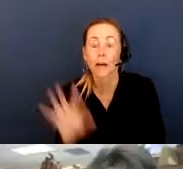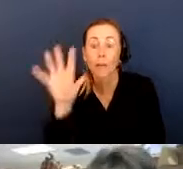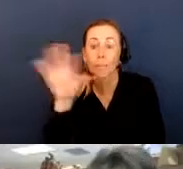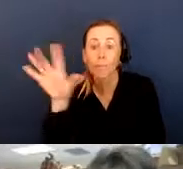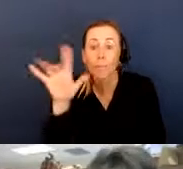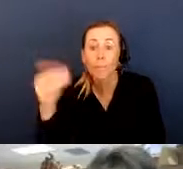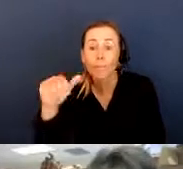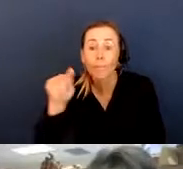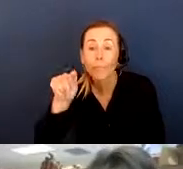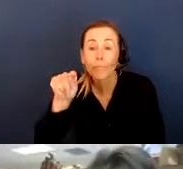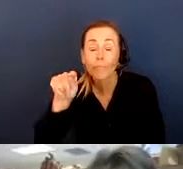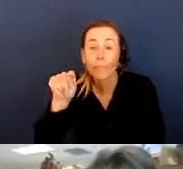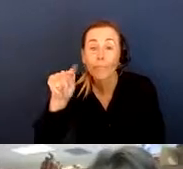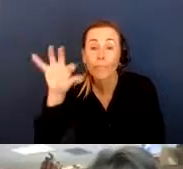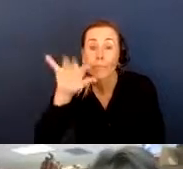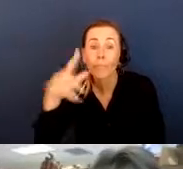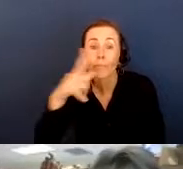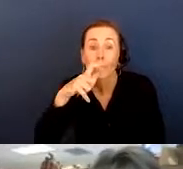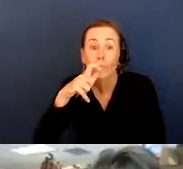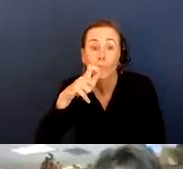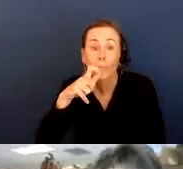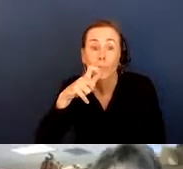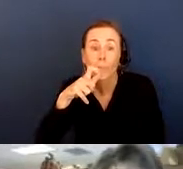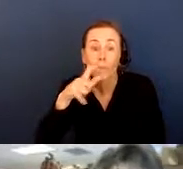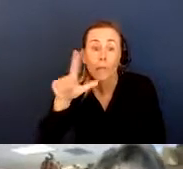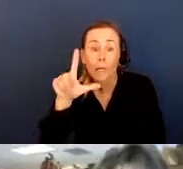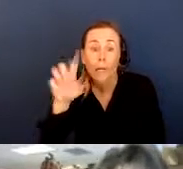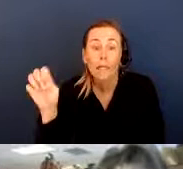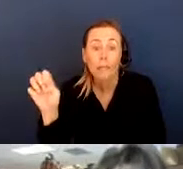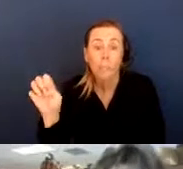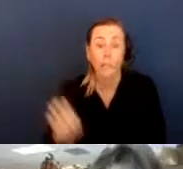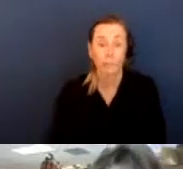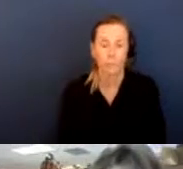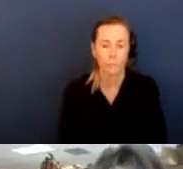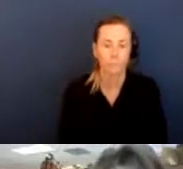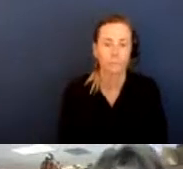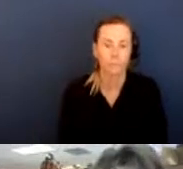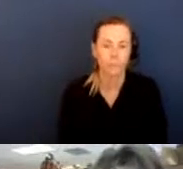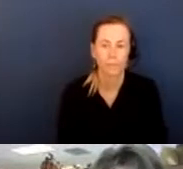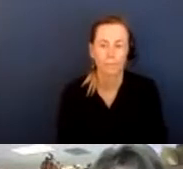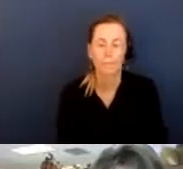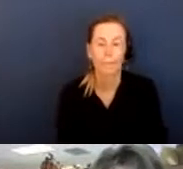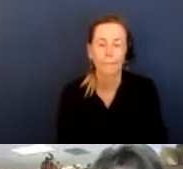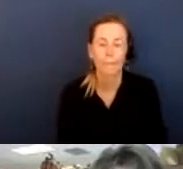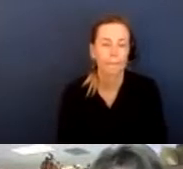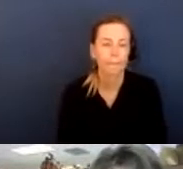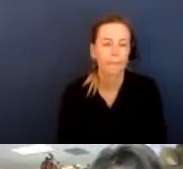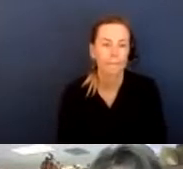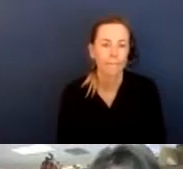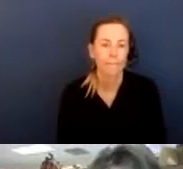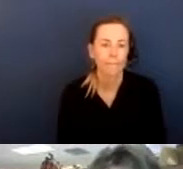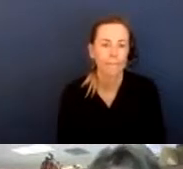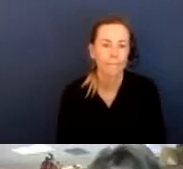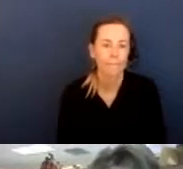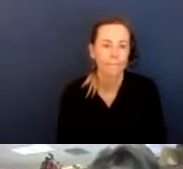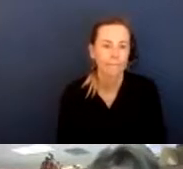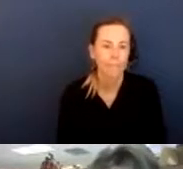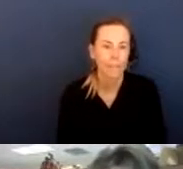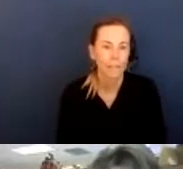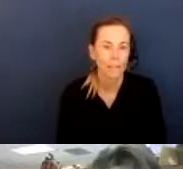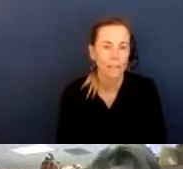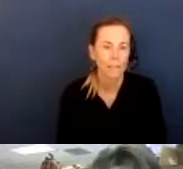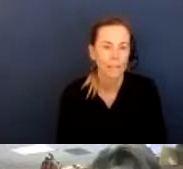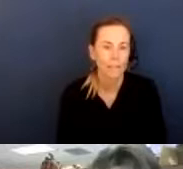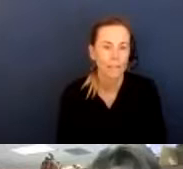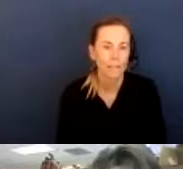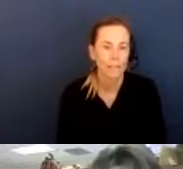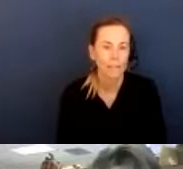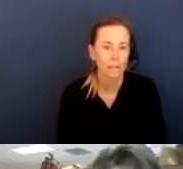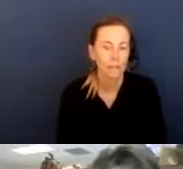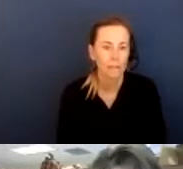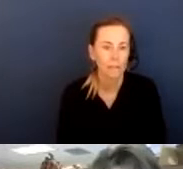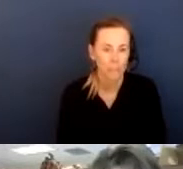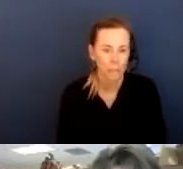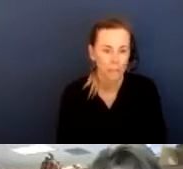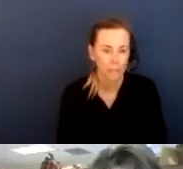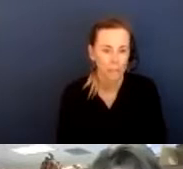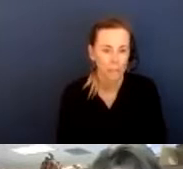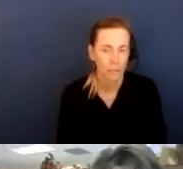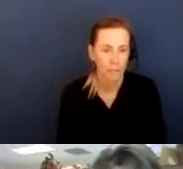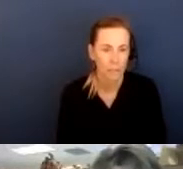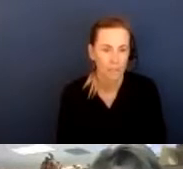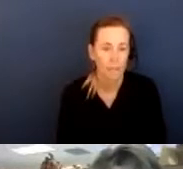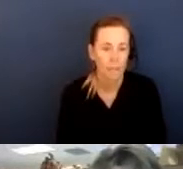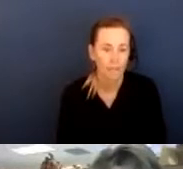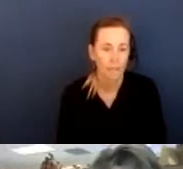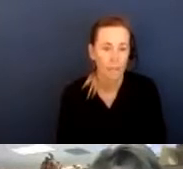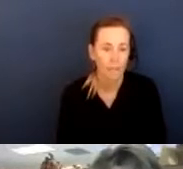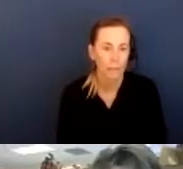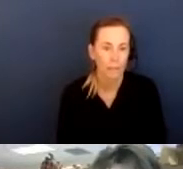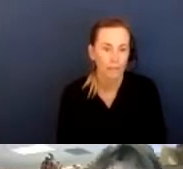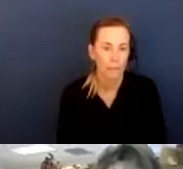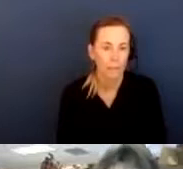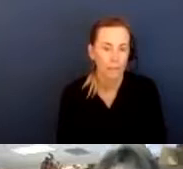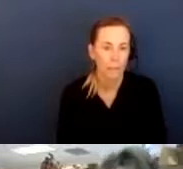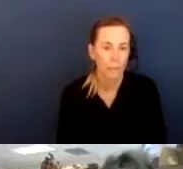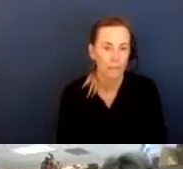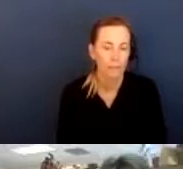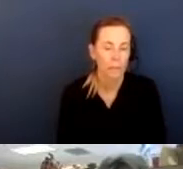Lee: Hello, everyone. My name is Lee. I am a case aide/SSP.